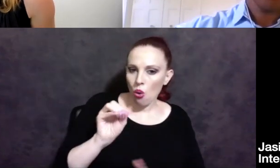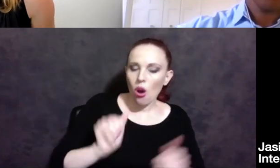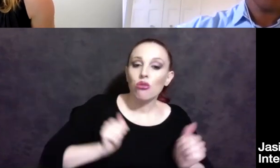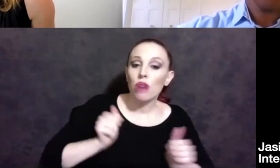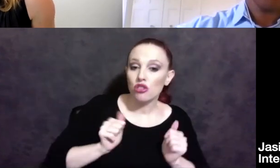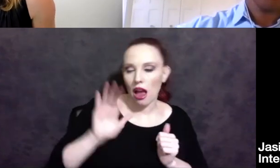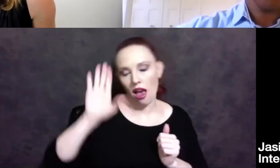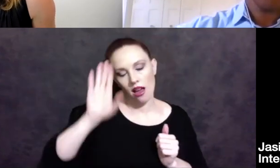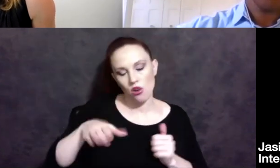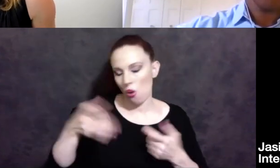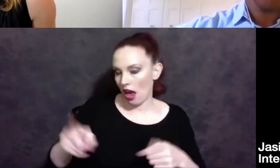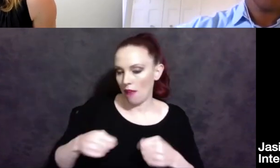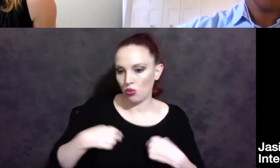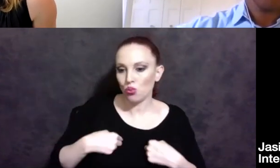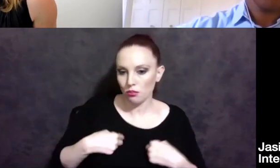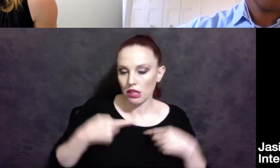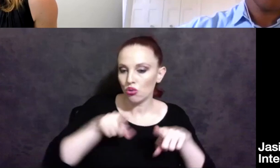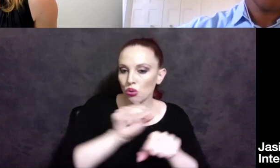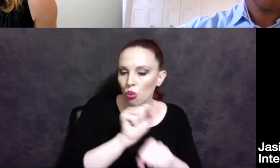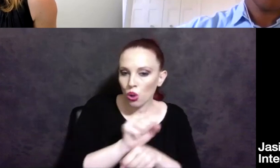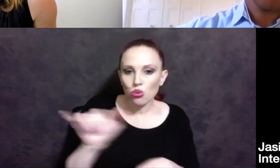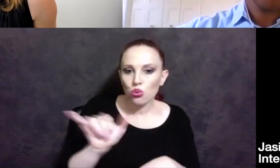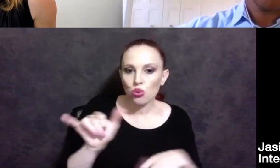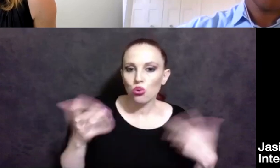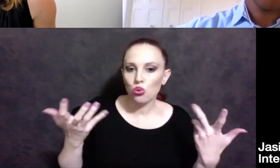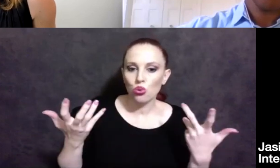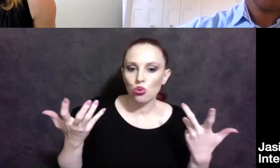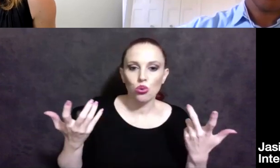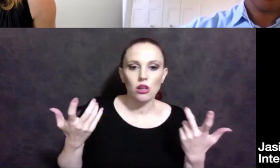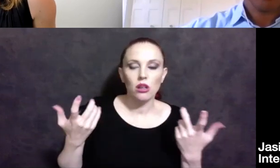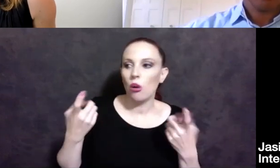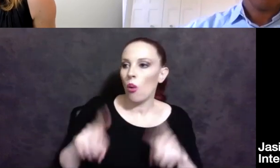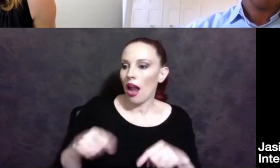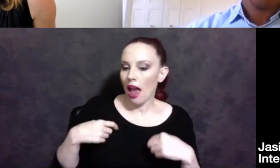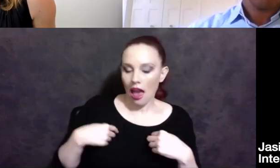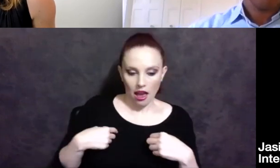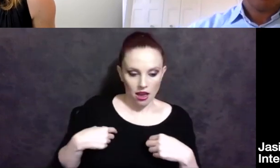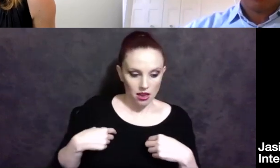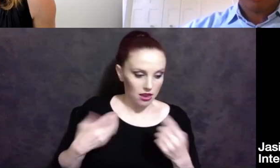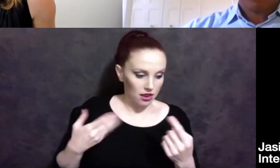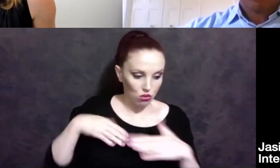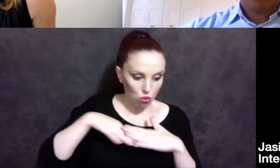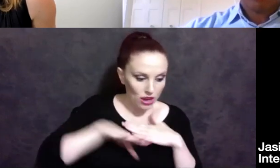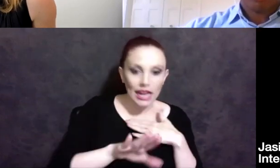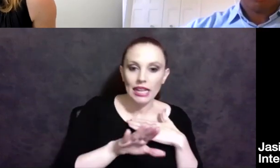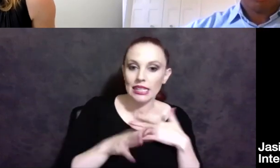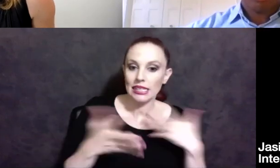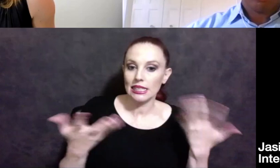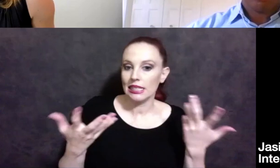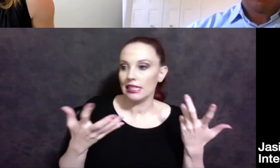to me in the workplace, for sure. When I go into when I work with a client that really